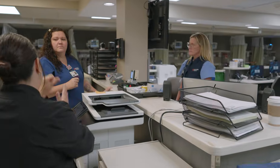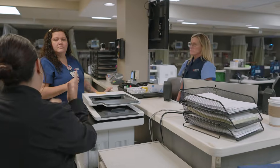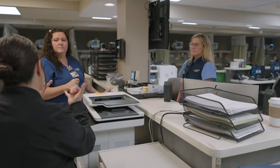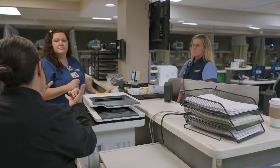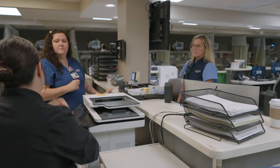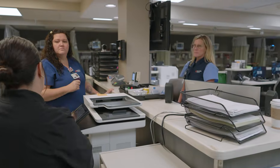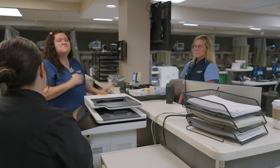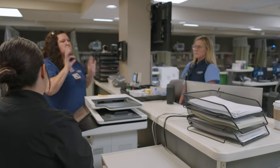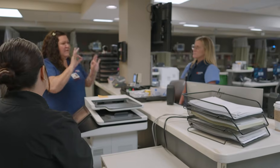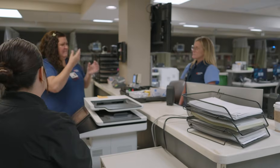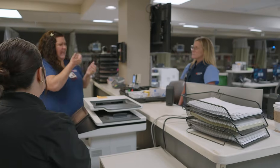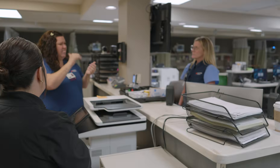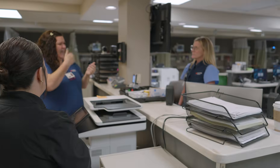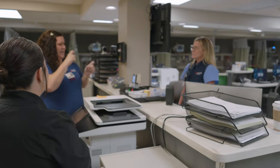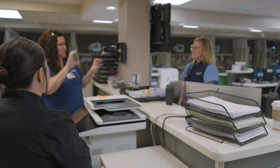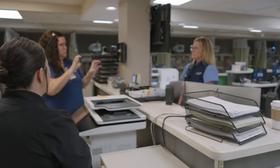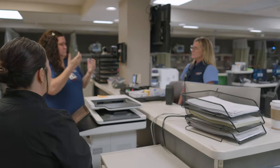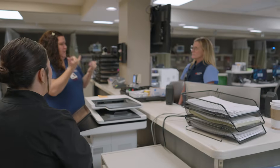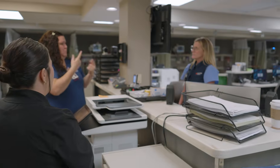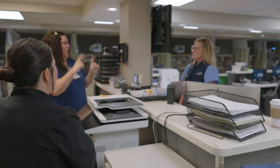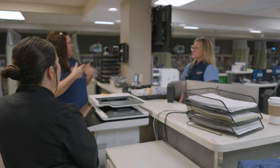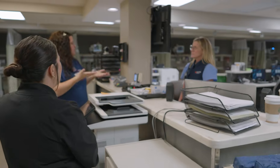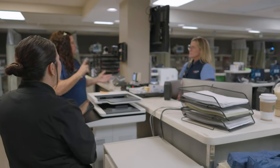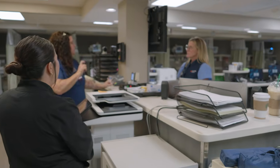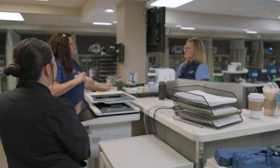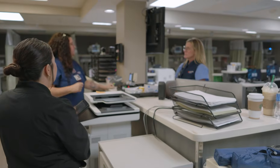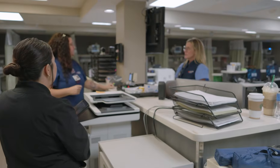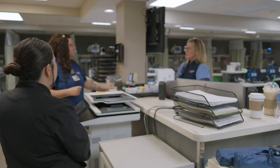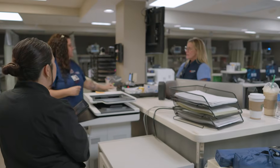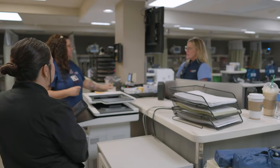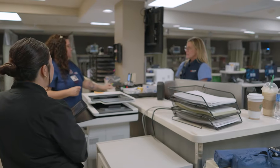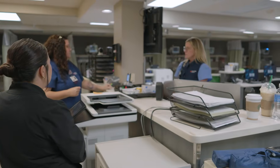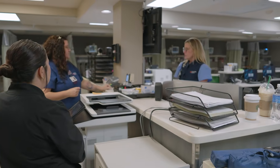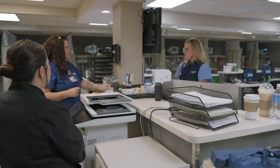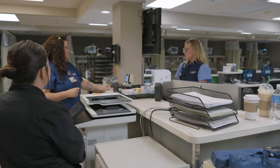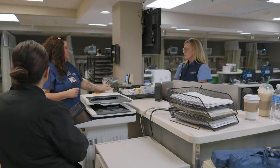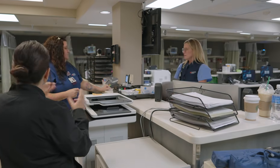and there were times that it was a struggle with contracting